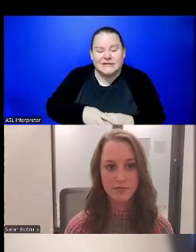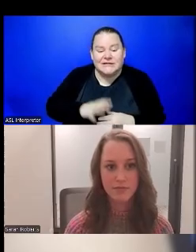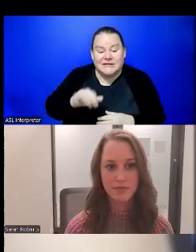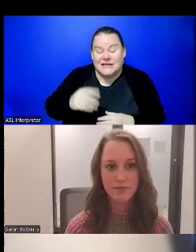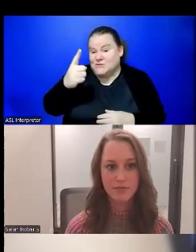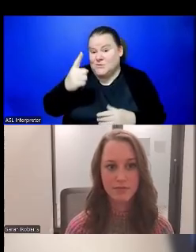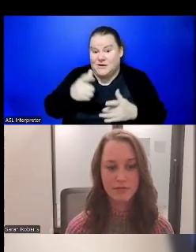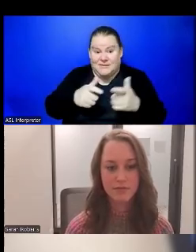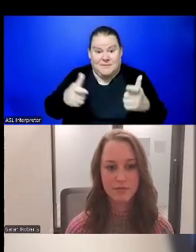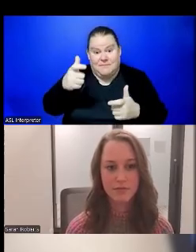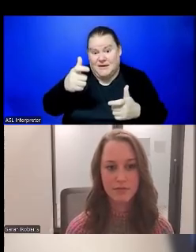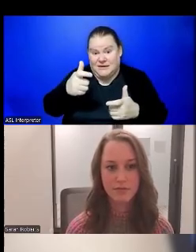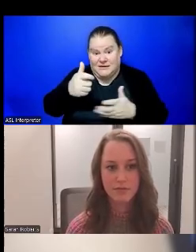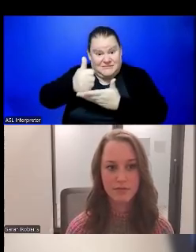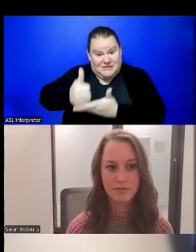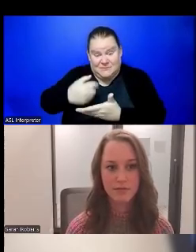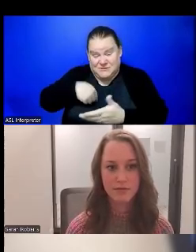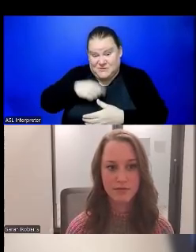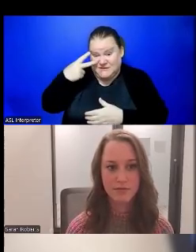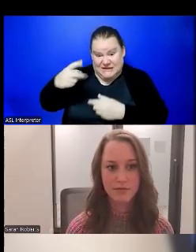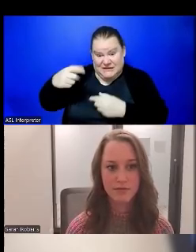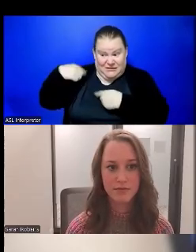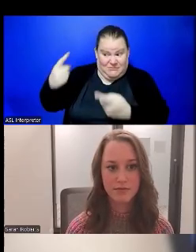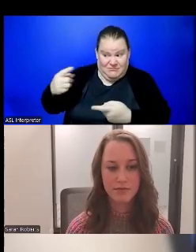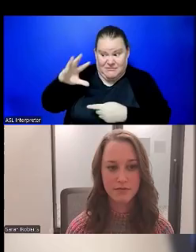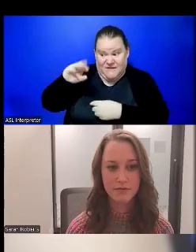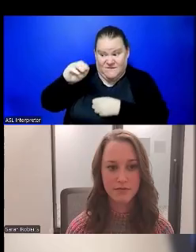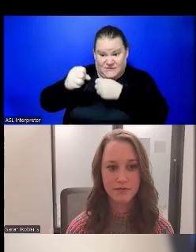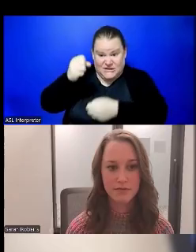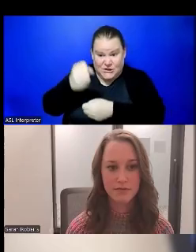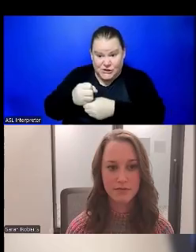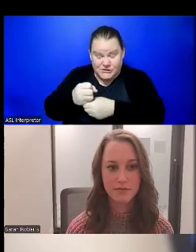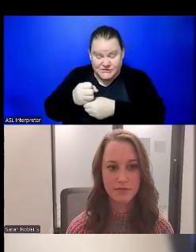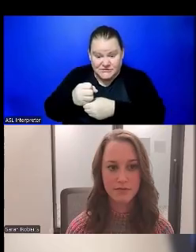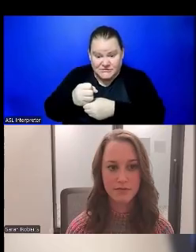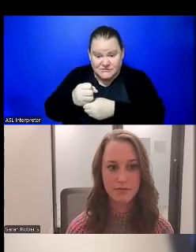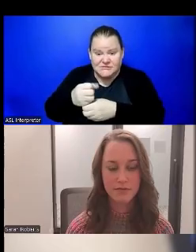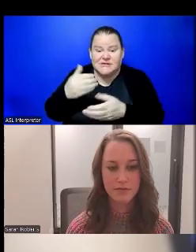have seen in the last 50 years and so almost all babies go on